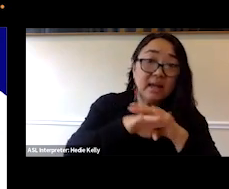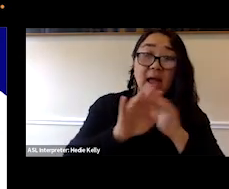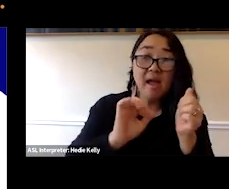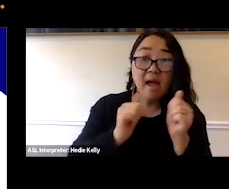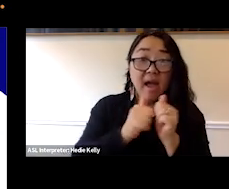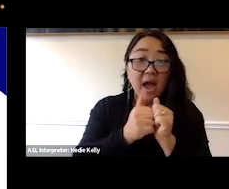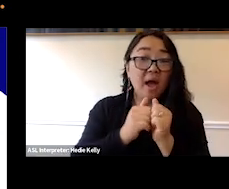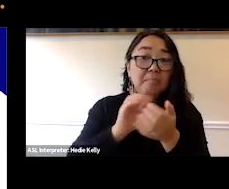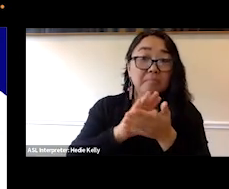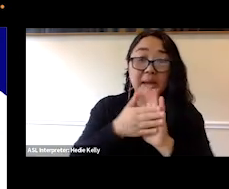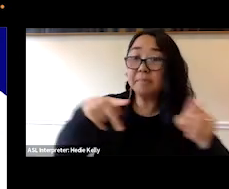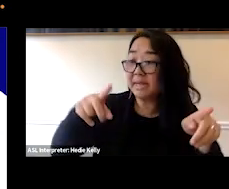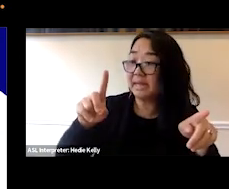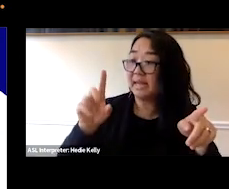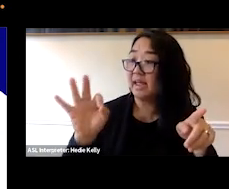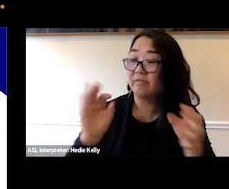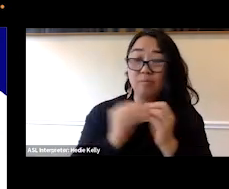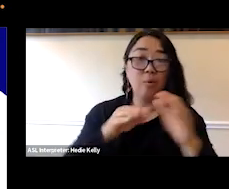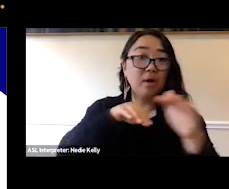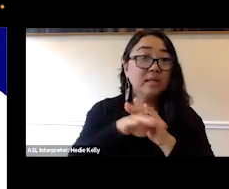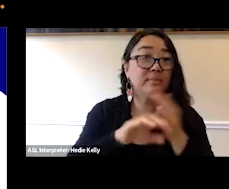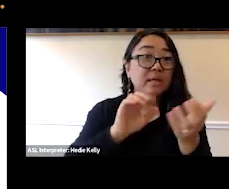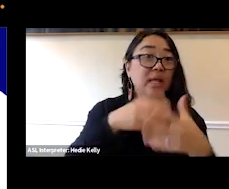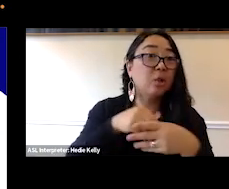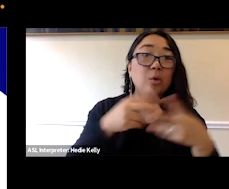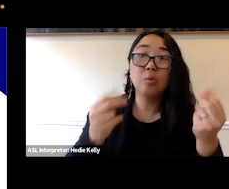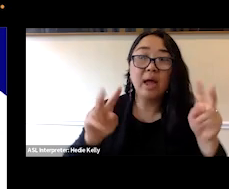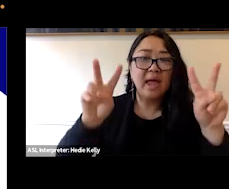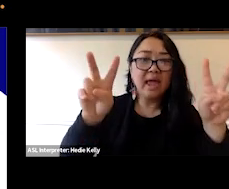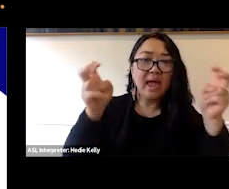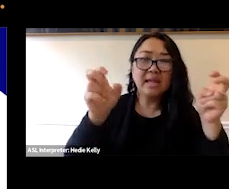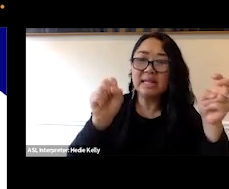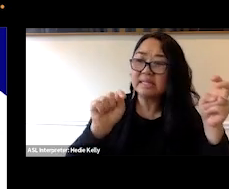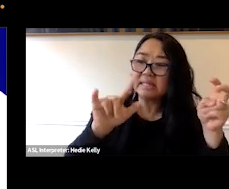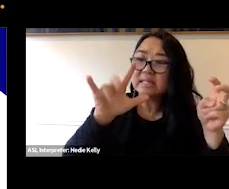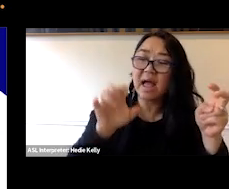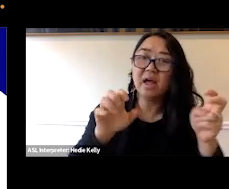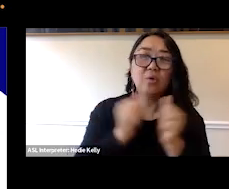accessible includes things like using heading styles in a logical reading order.